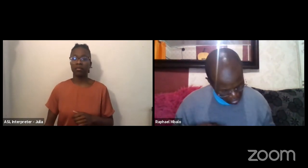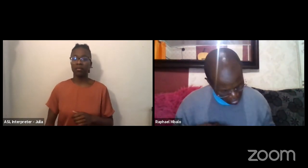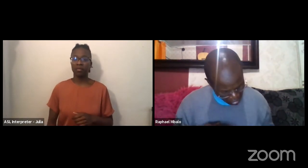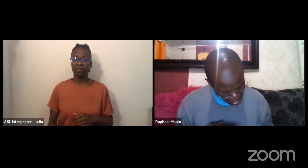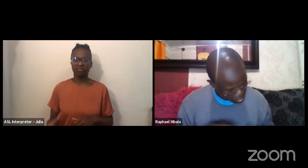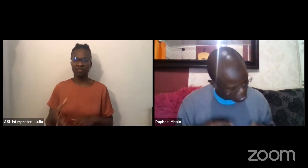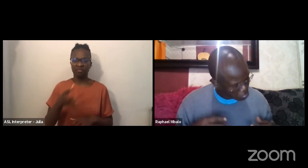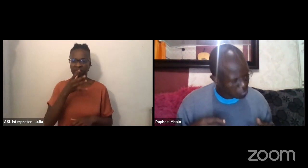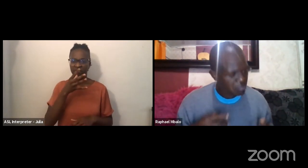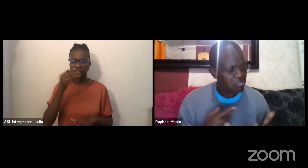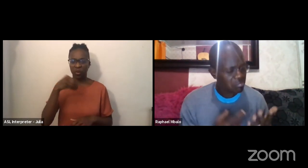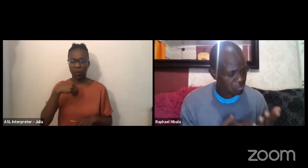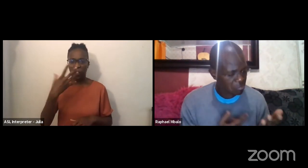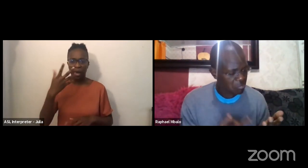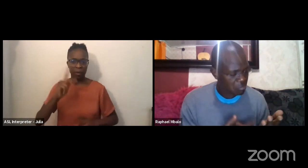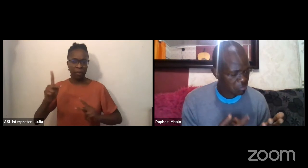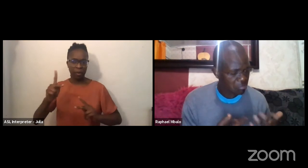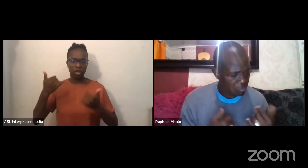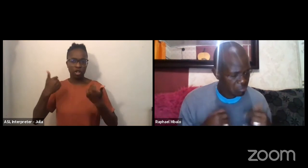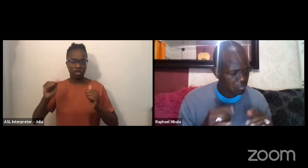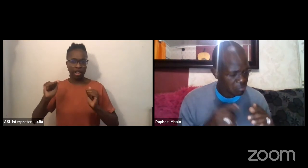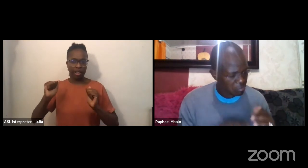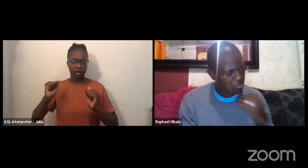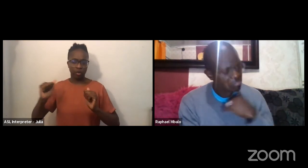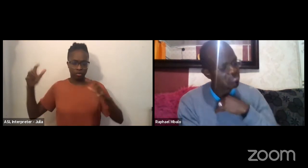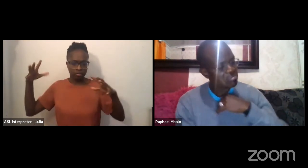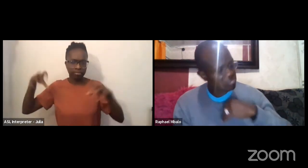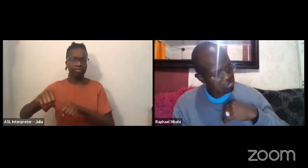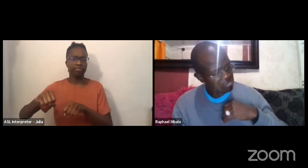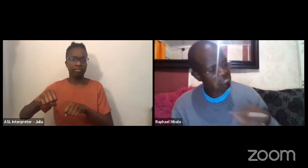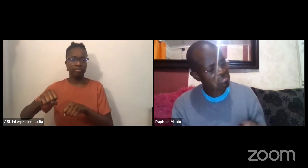and claim as their own gross